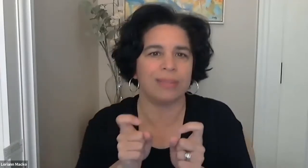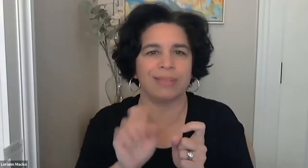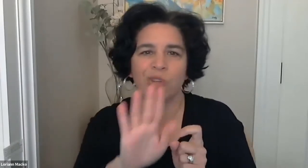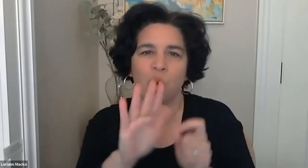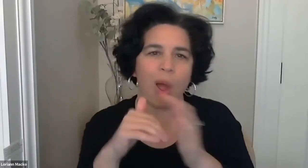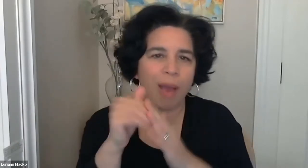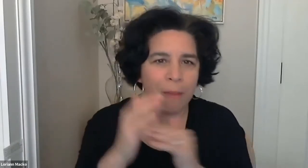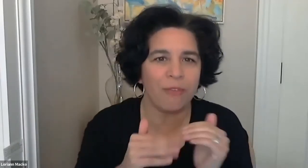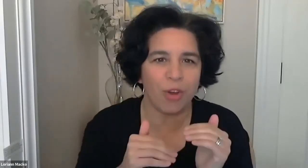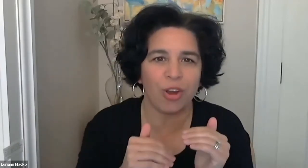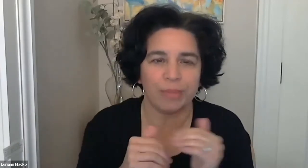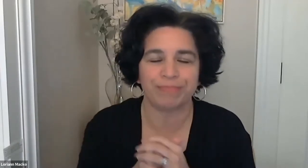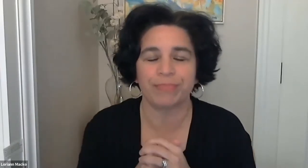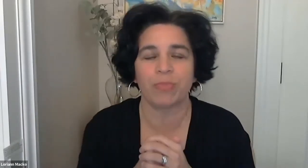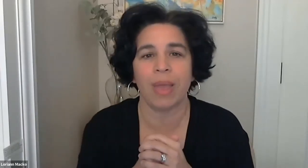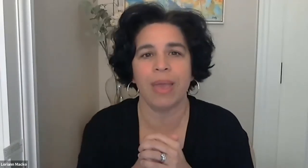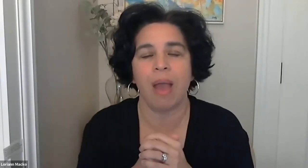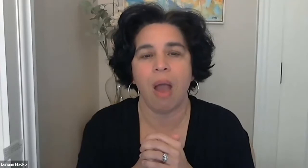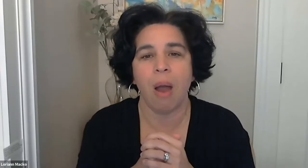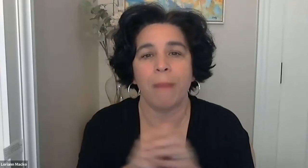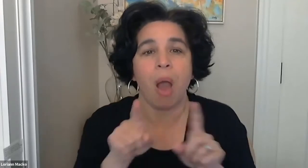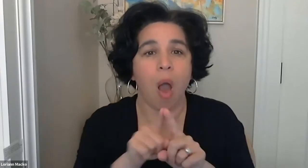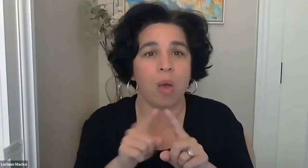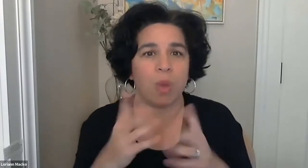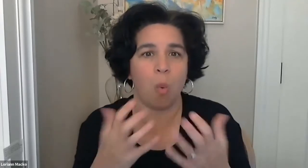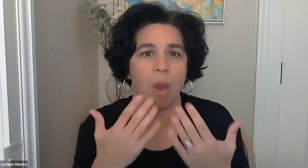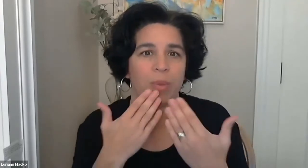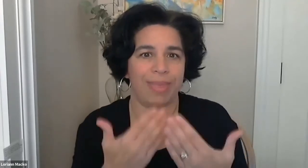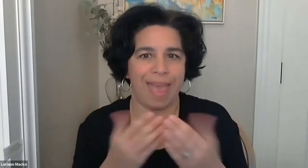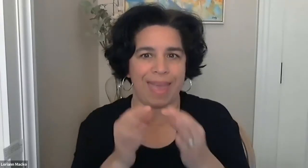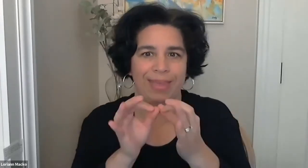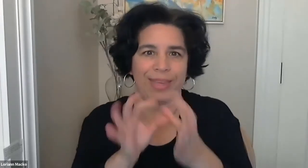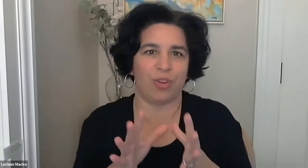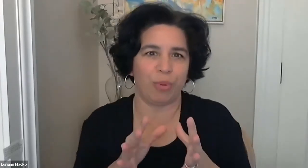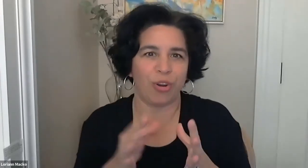just go to the bottom of your screen, whatever feels comfortable for you.